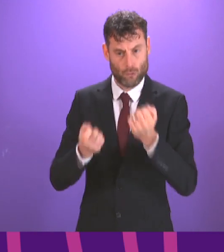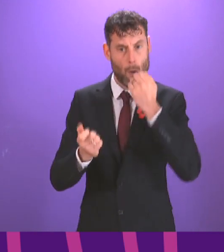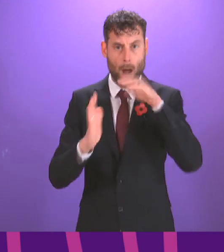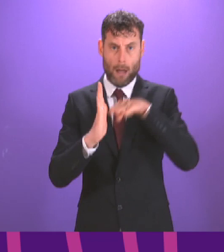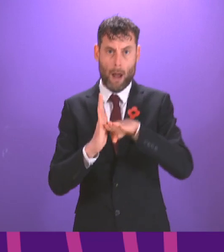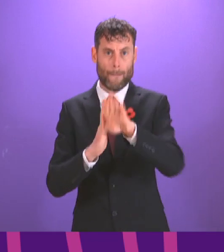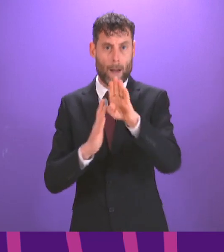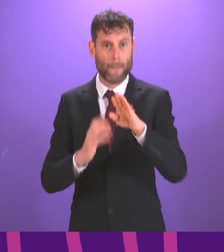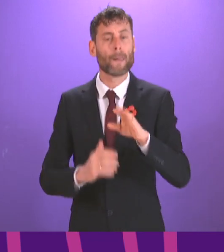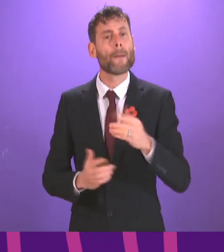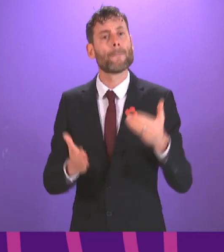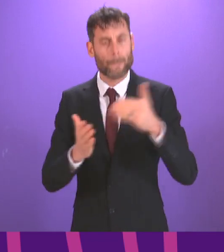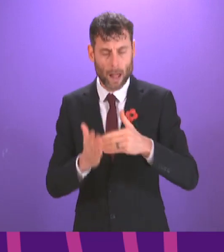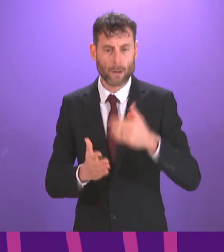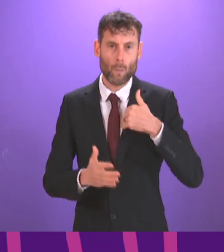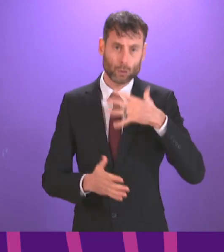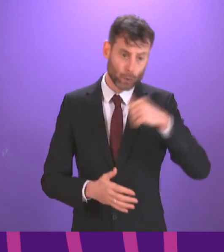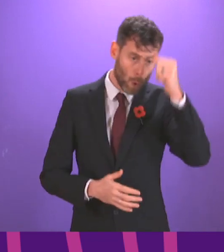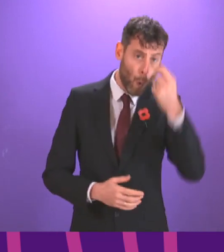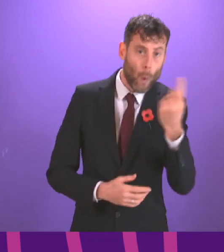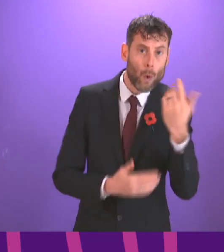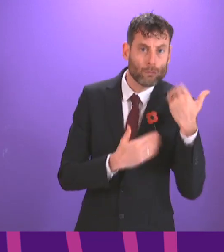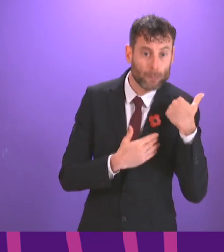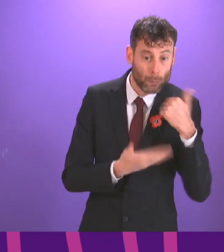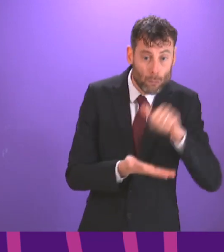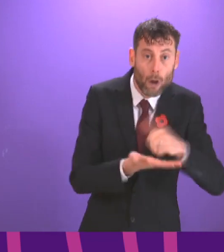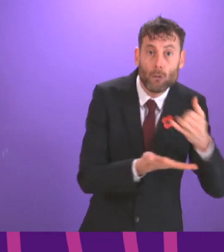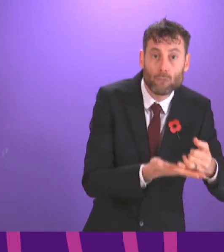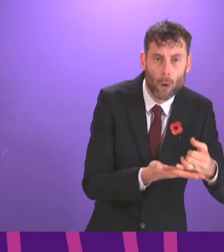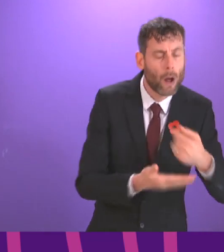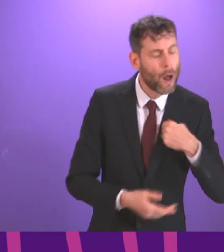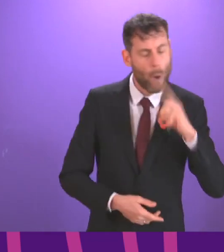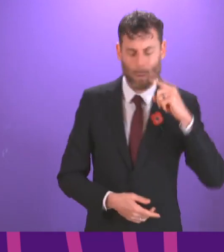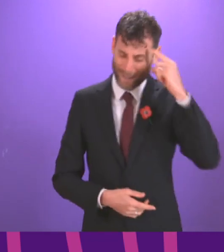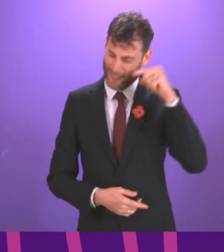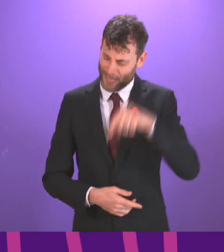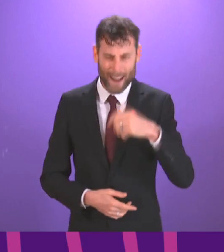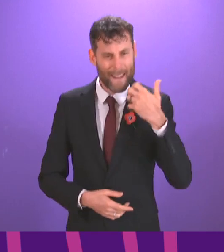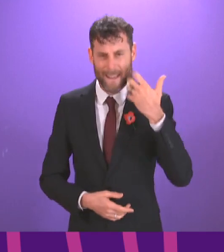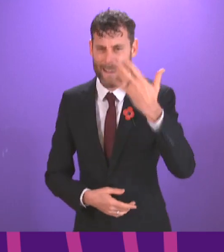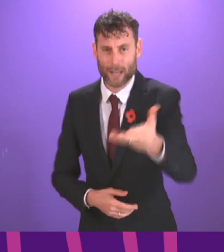with and are continuing to deal with, to answer their questions. I will continue to do that to the best of my ability for every moment that we are in this situation.